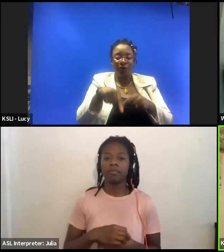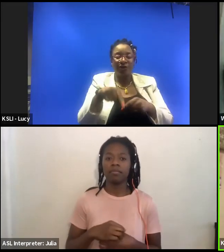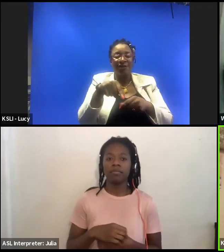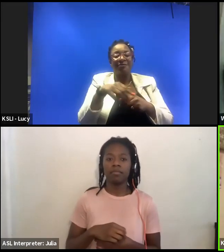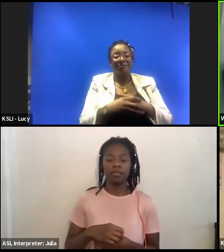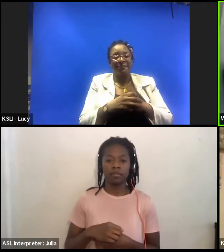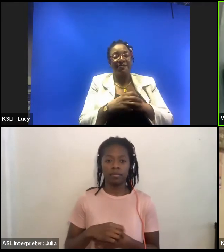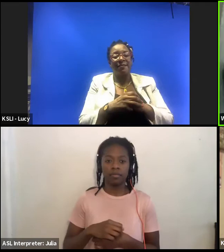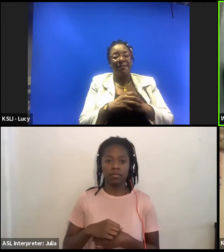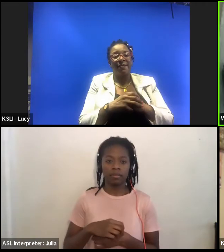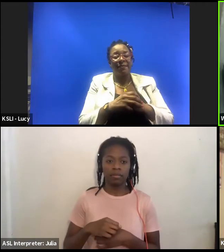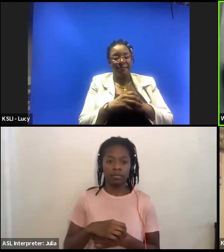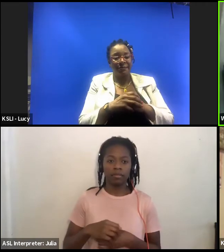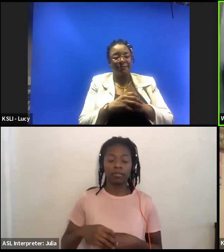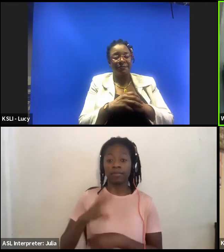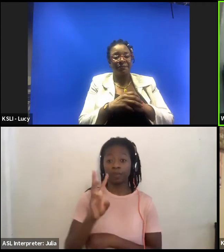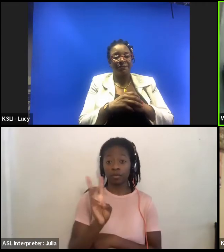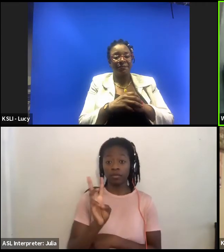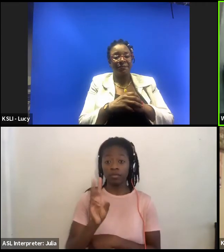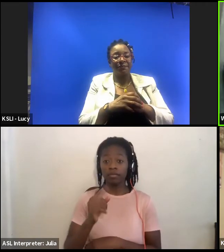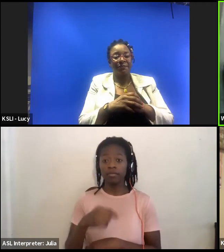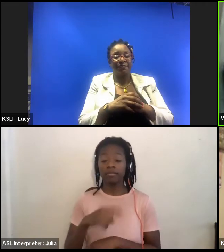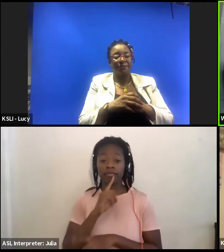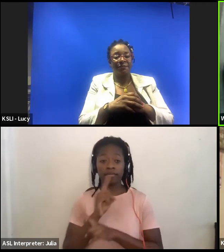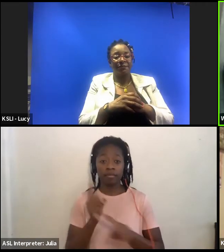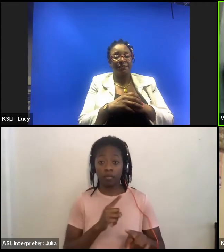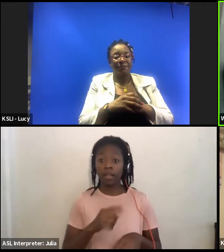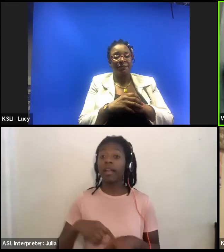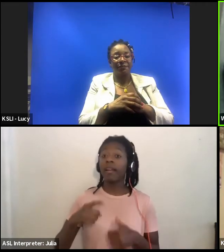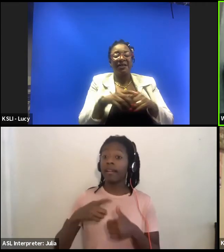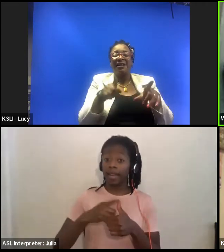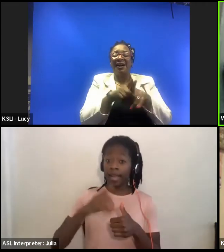Like I said, there's Carol Odongo, I've already mentioned her.